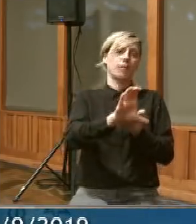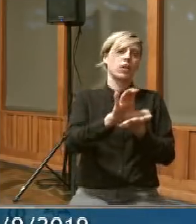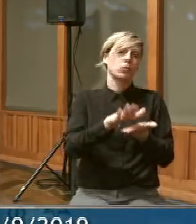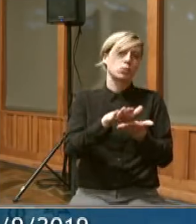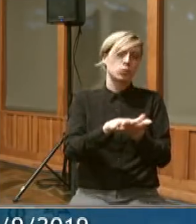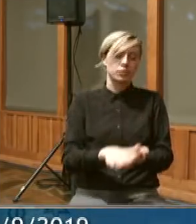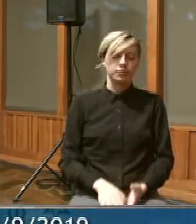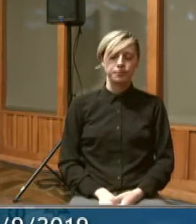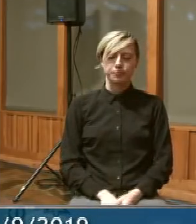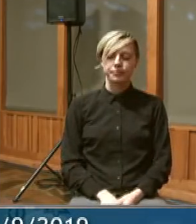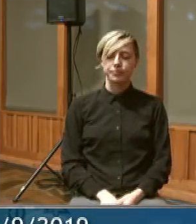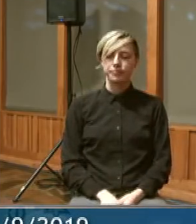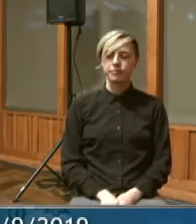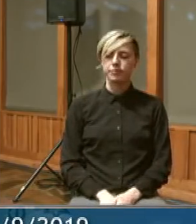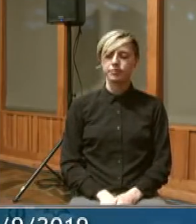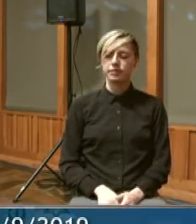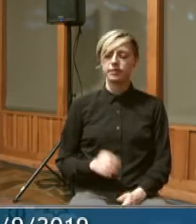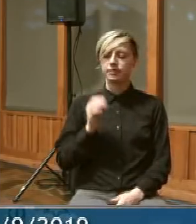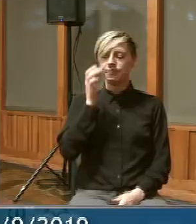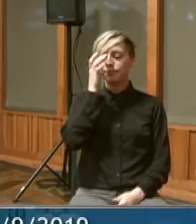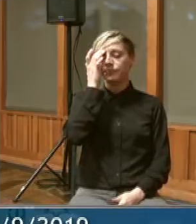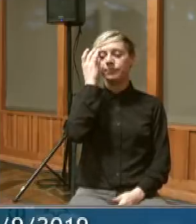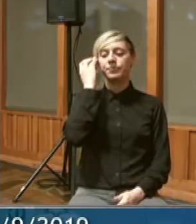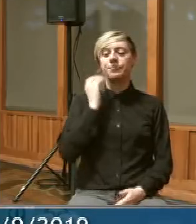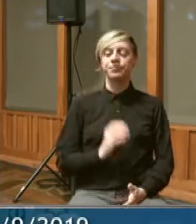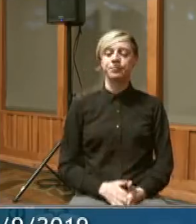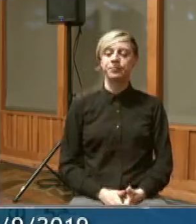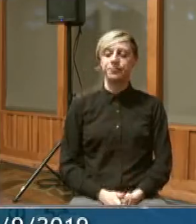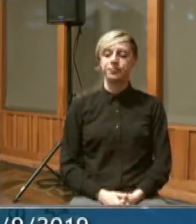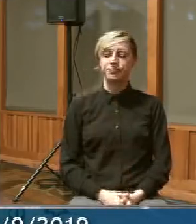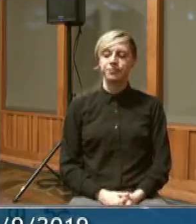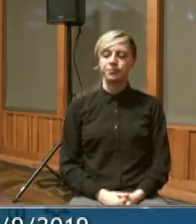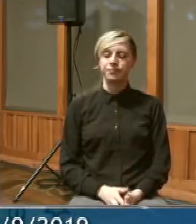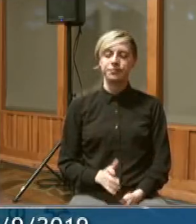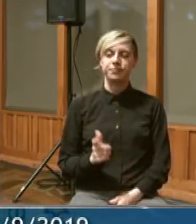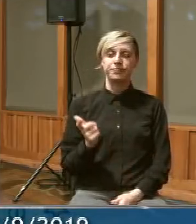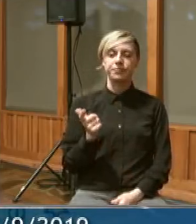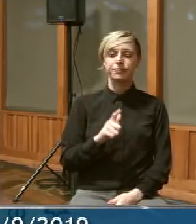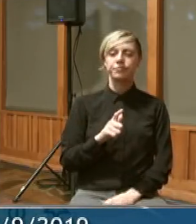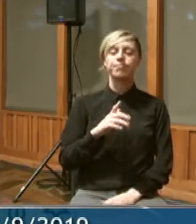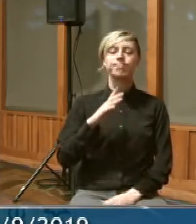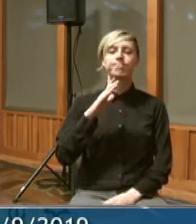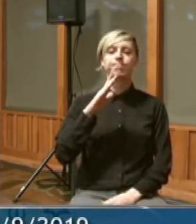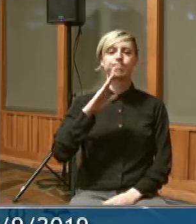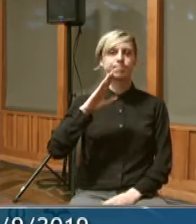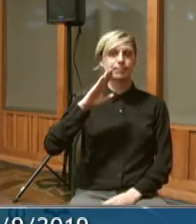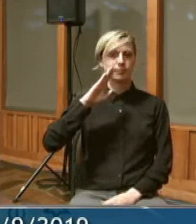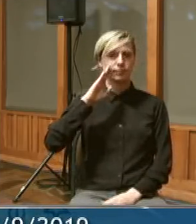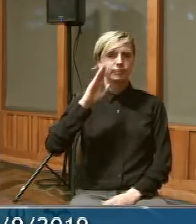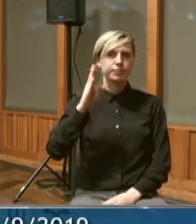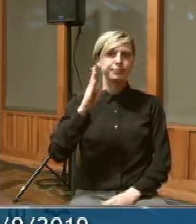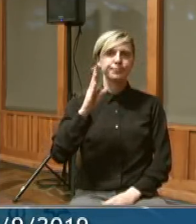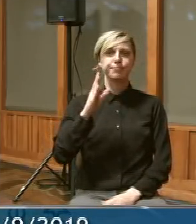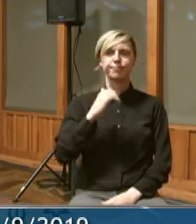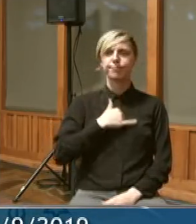IT WILL HAVE A SERIOUS AFFECT ON SUN SCHOOLS EVEN THOUGH I APPRECIATE YOU ARE FUNDING SUN SCHOOLS.